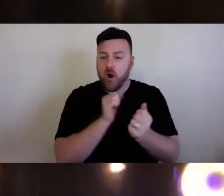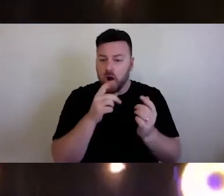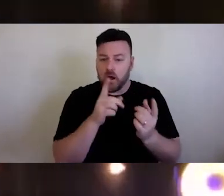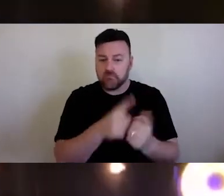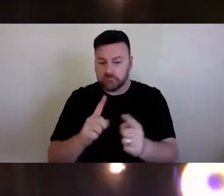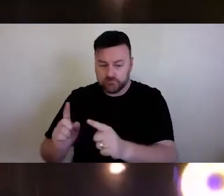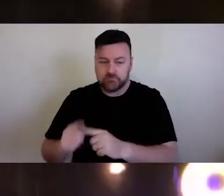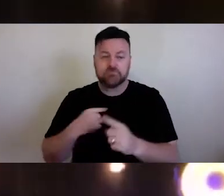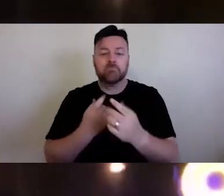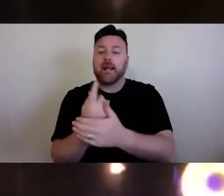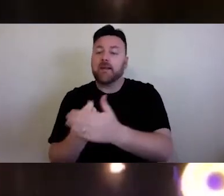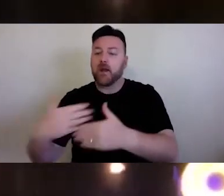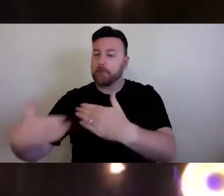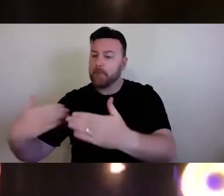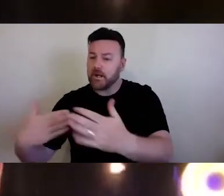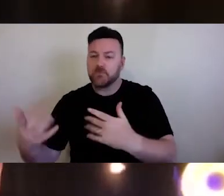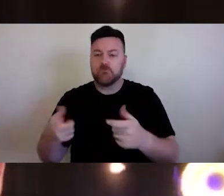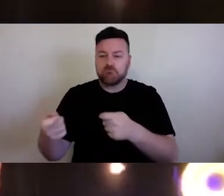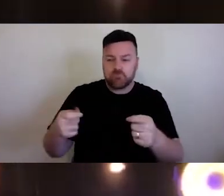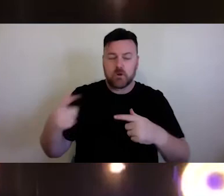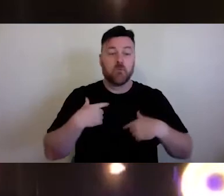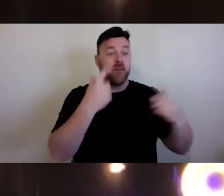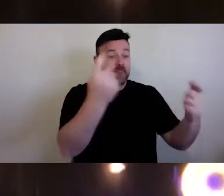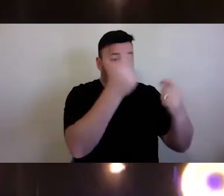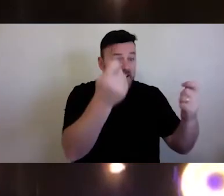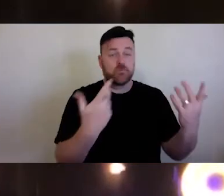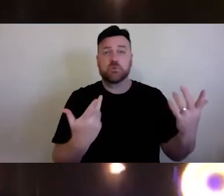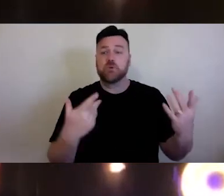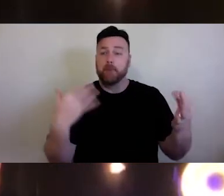and all that kind of stuff. We work with a lot of festivals, bands,